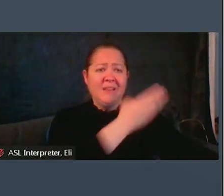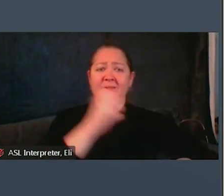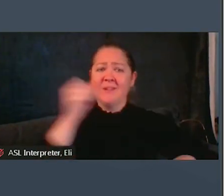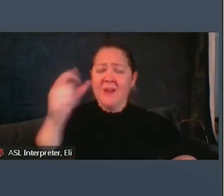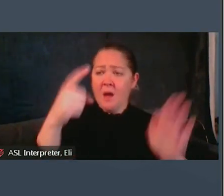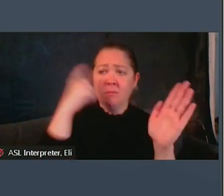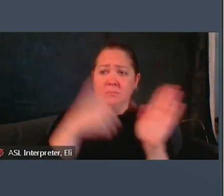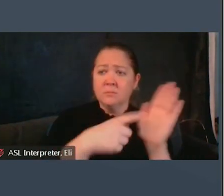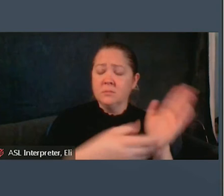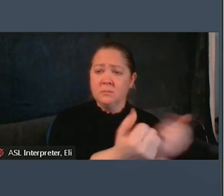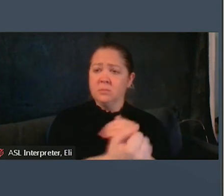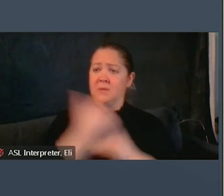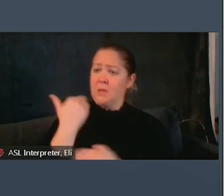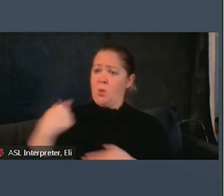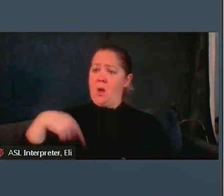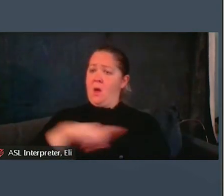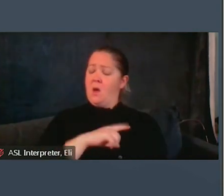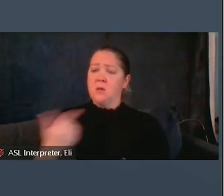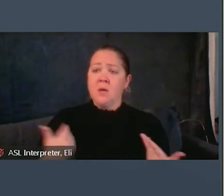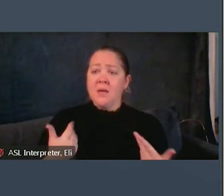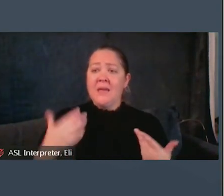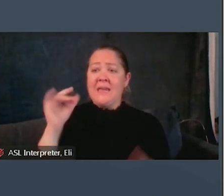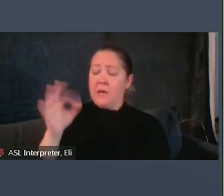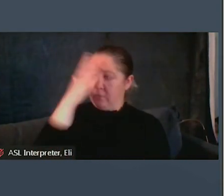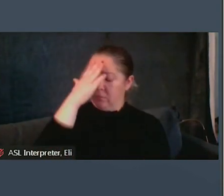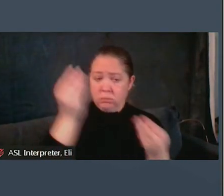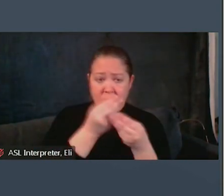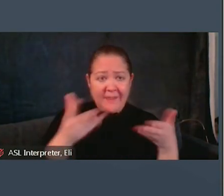neighboring communities, where the shelter will be expanded on development.